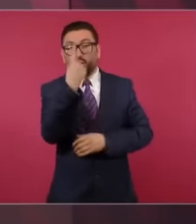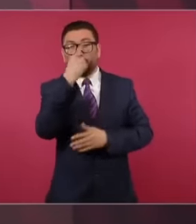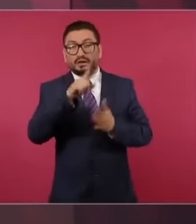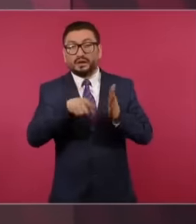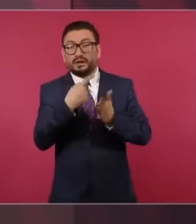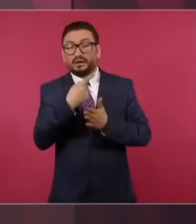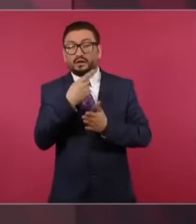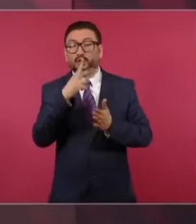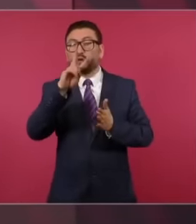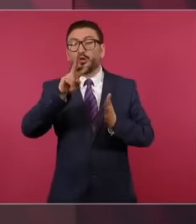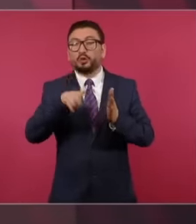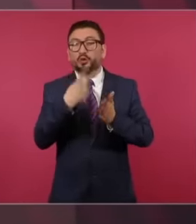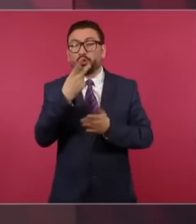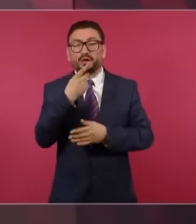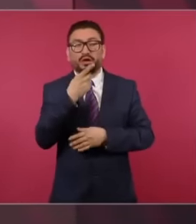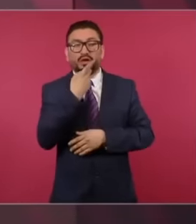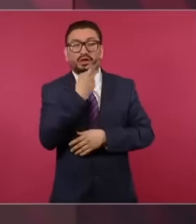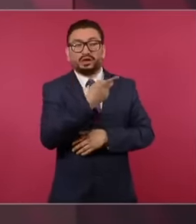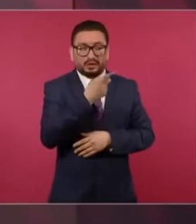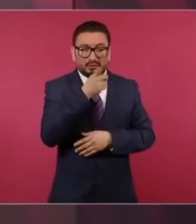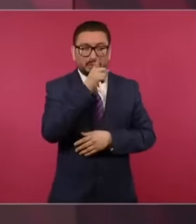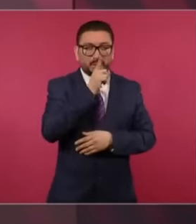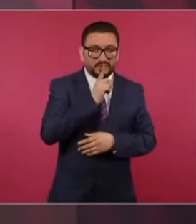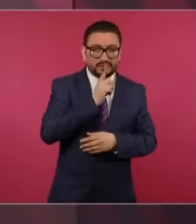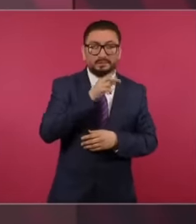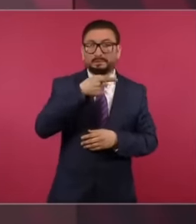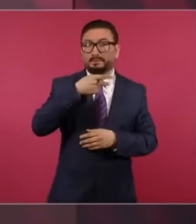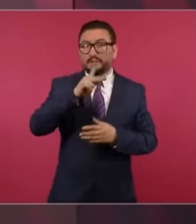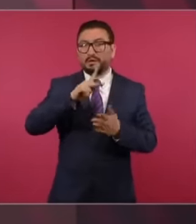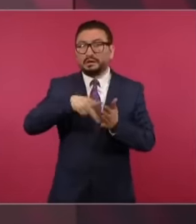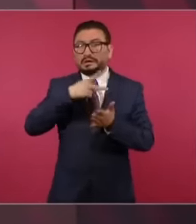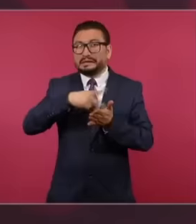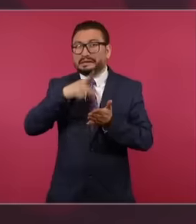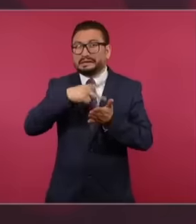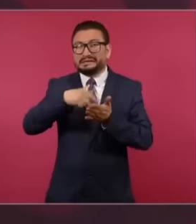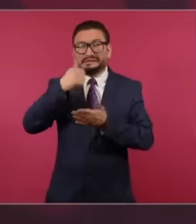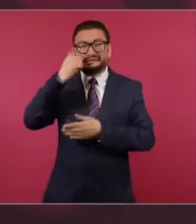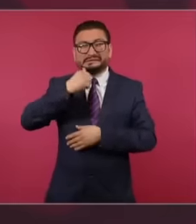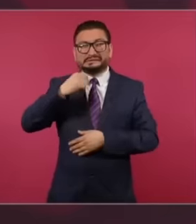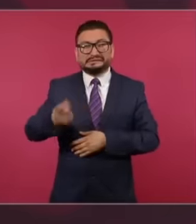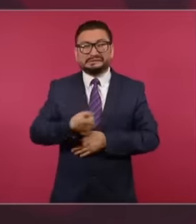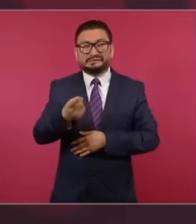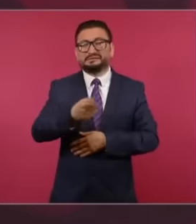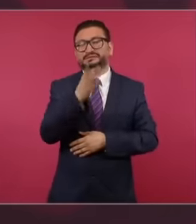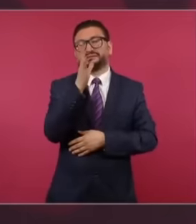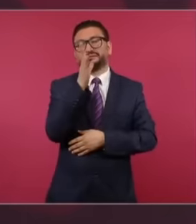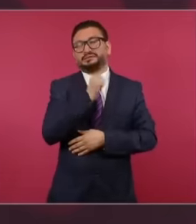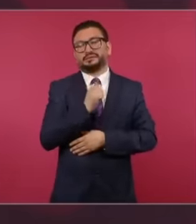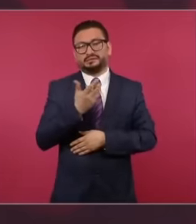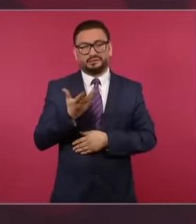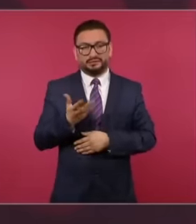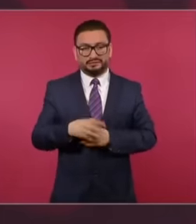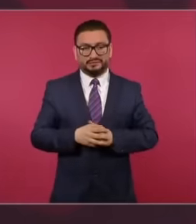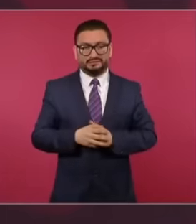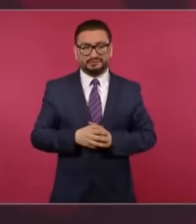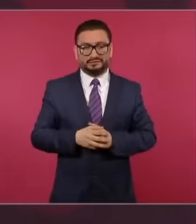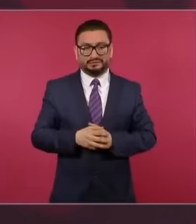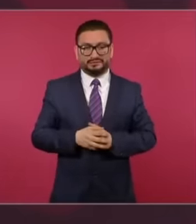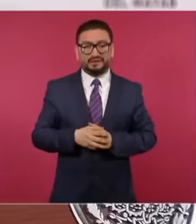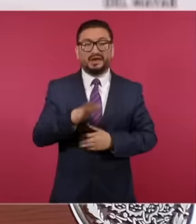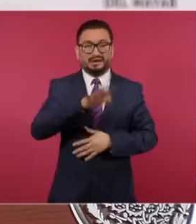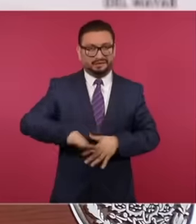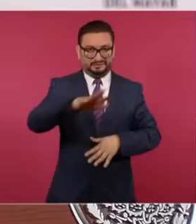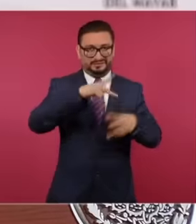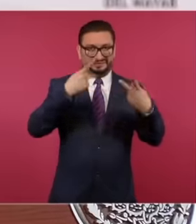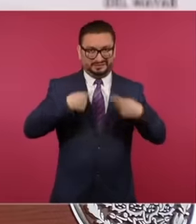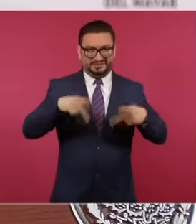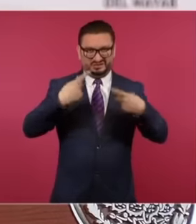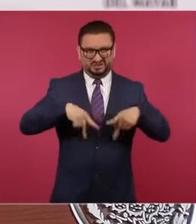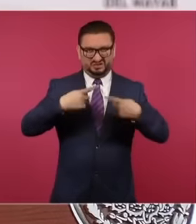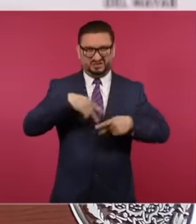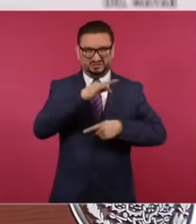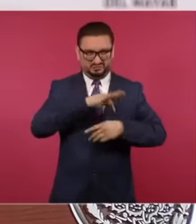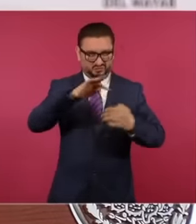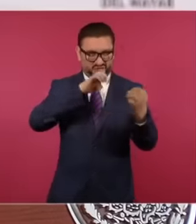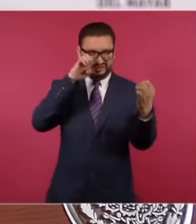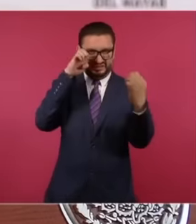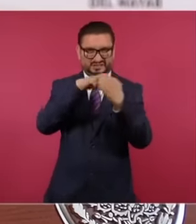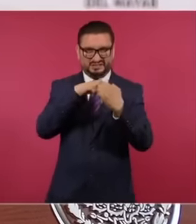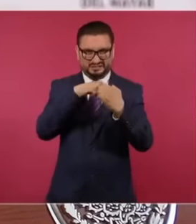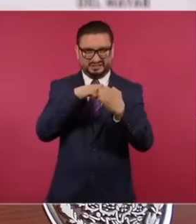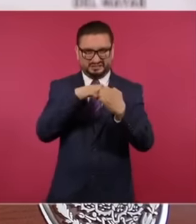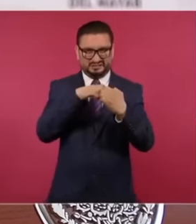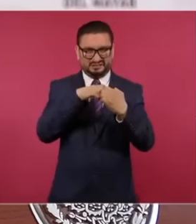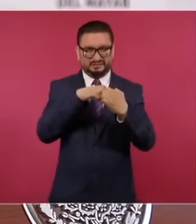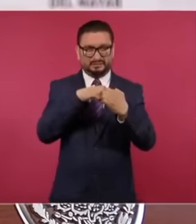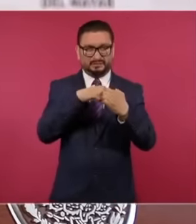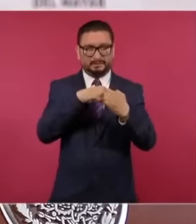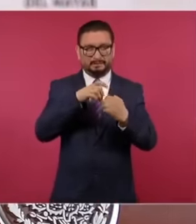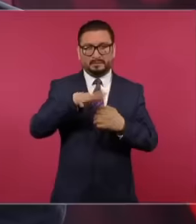lie to them all your life, literally, you can deceive the people, he said once, twice